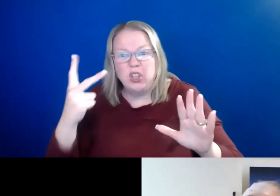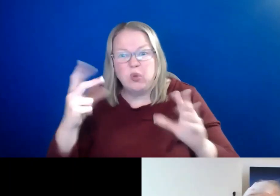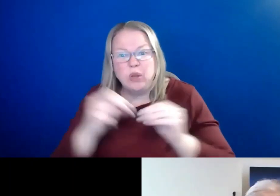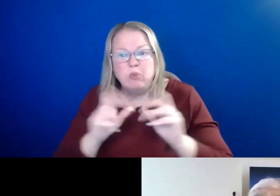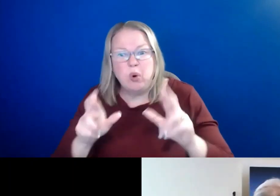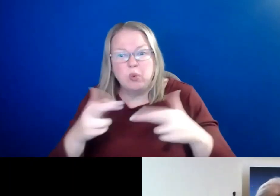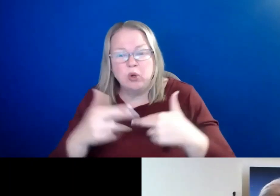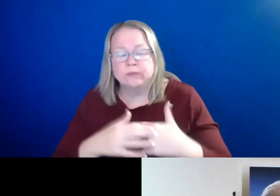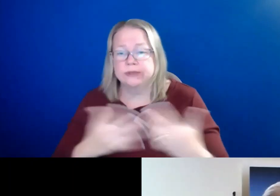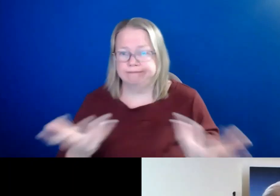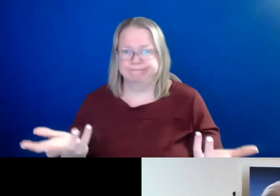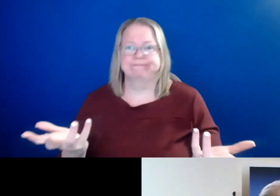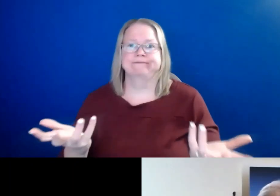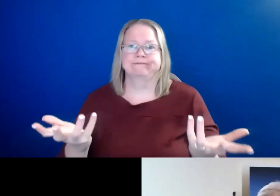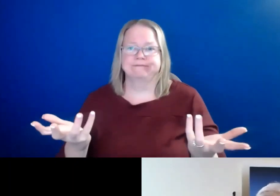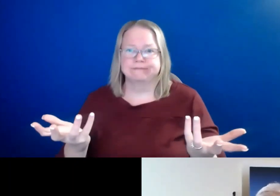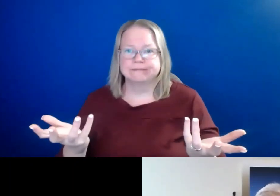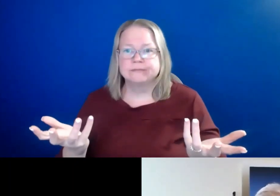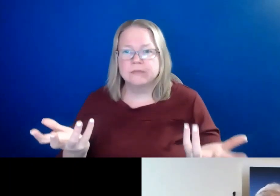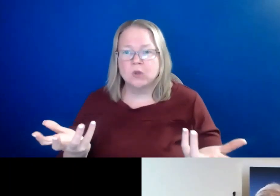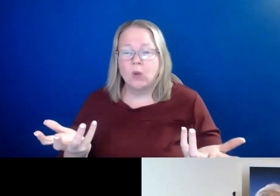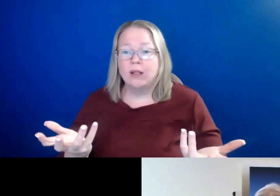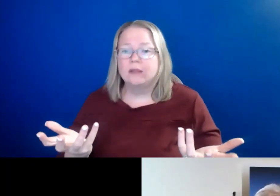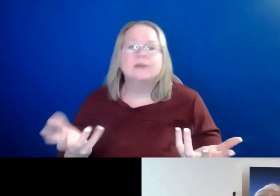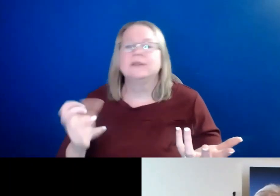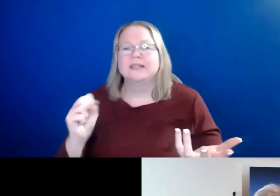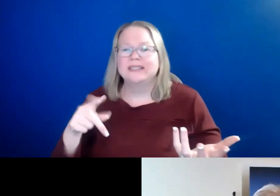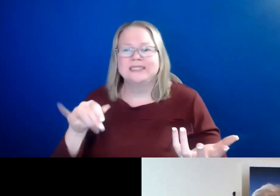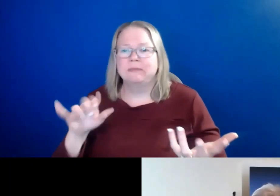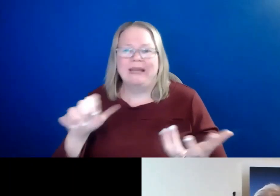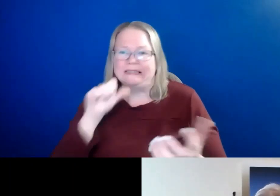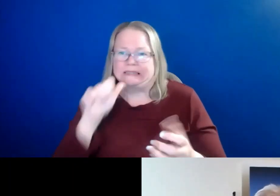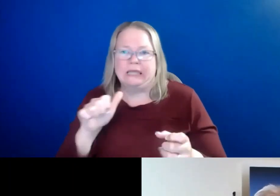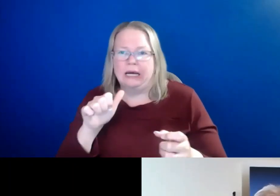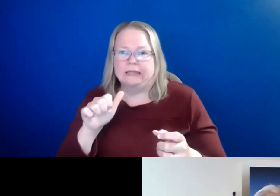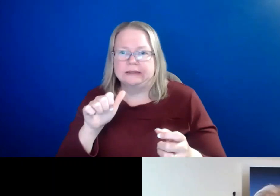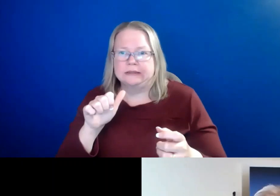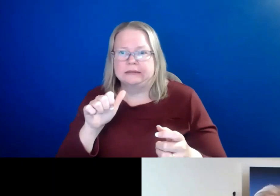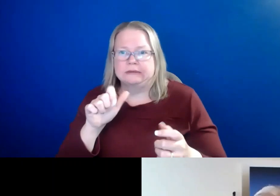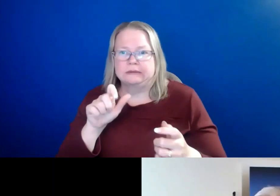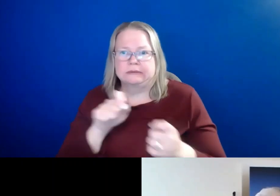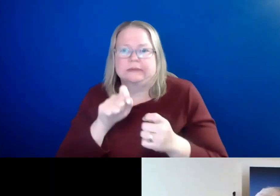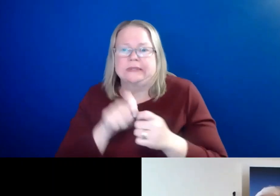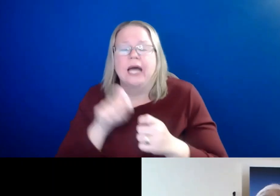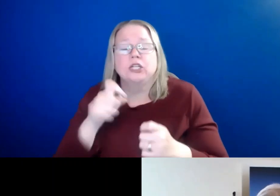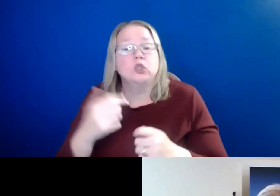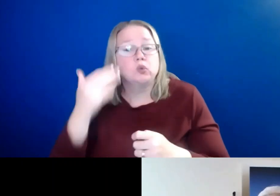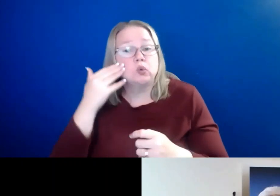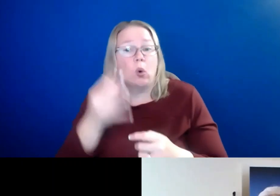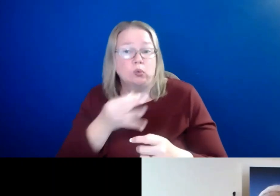13:01:04 , space is not finite. We need to know that fast. We have committed